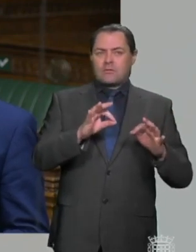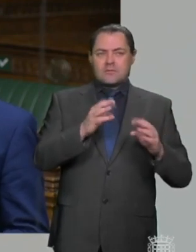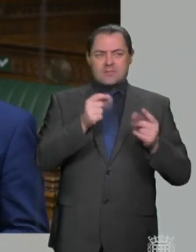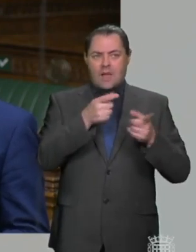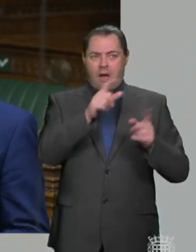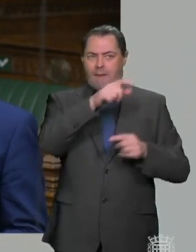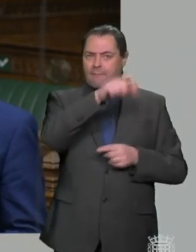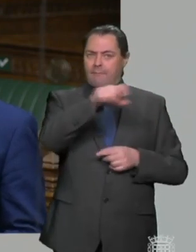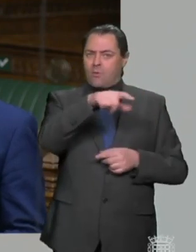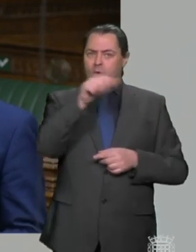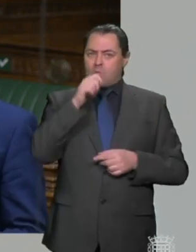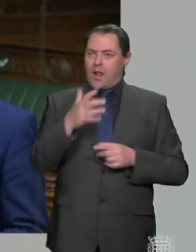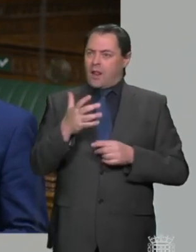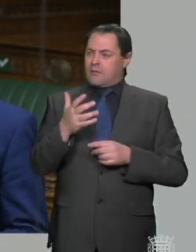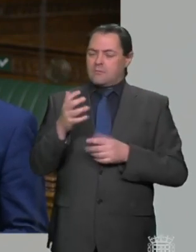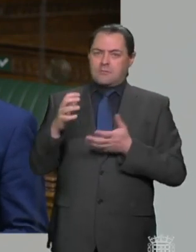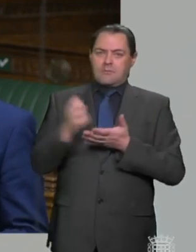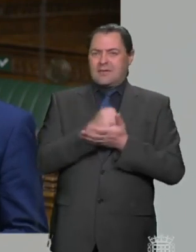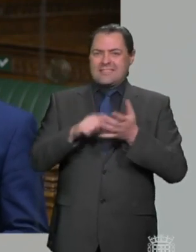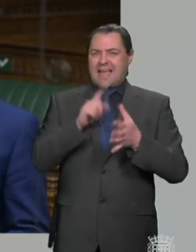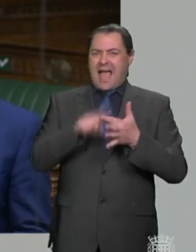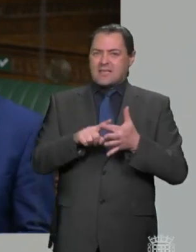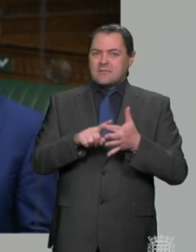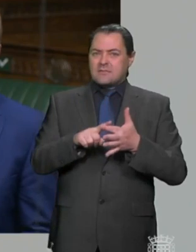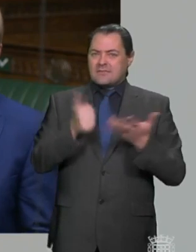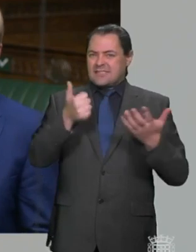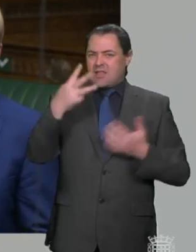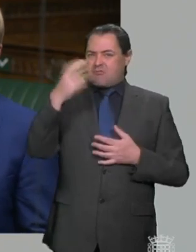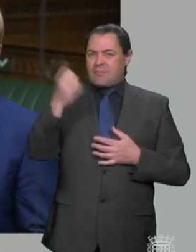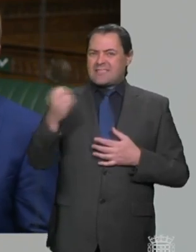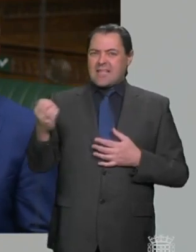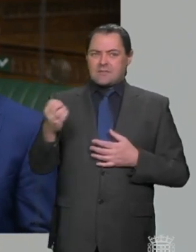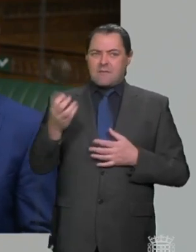care staff will be punished with a deduction of up to 63% from their universal credit.